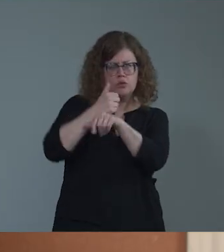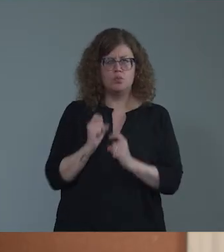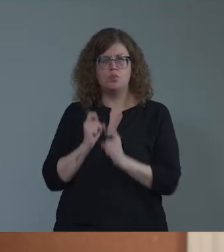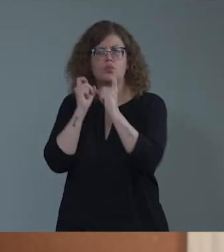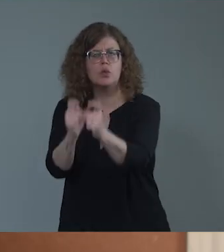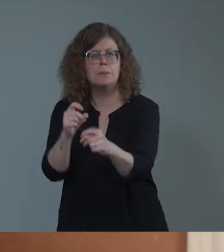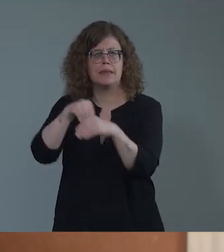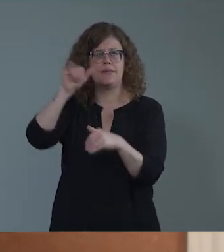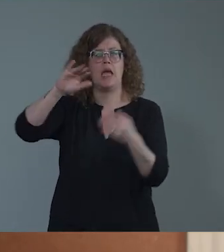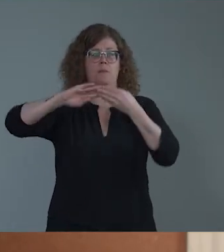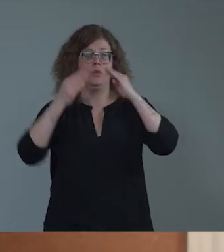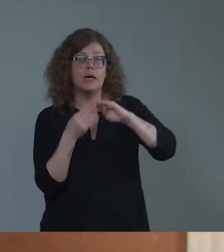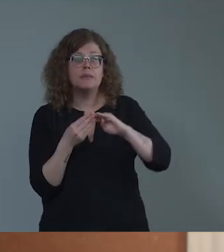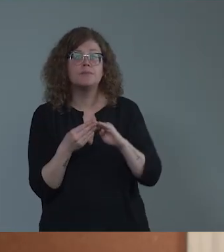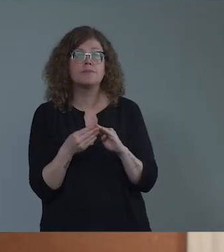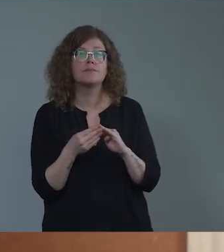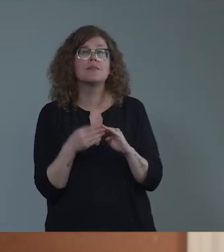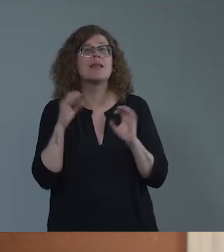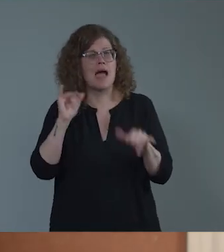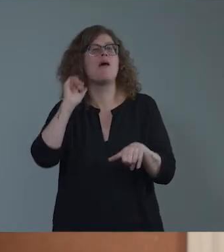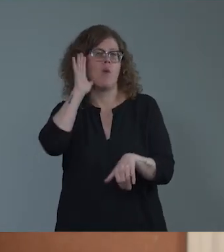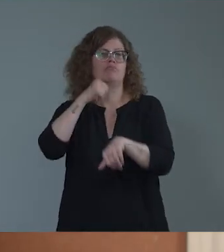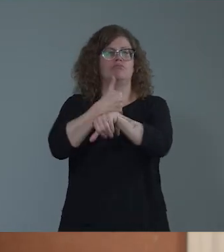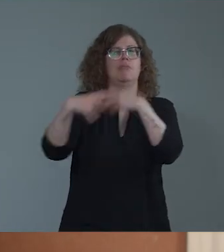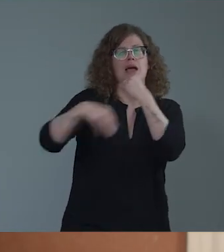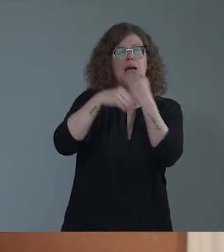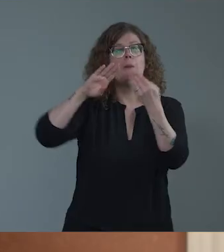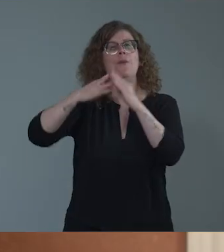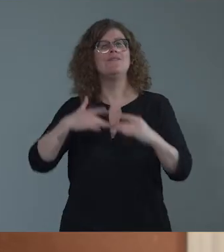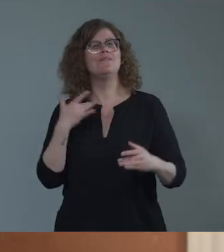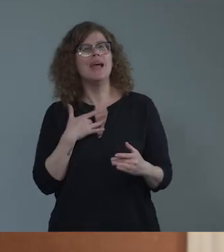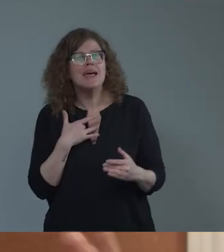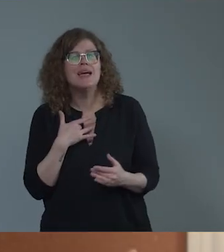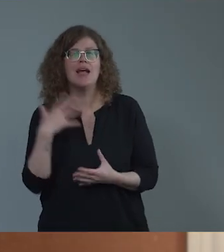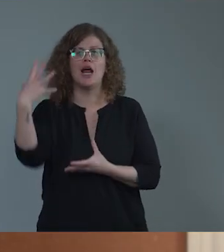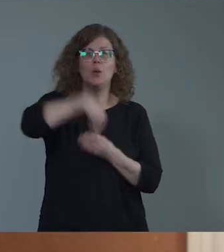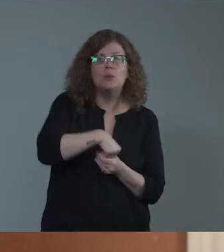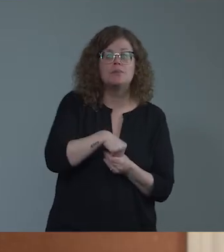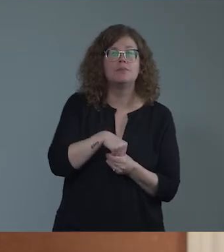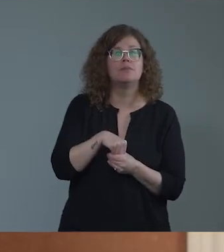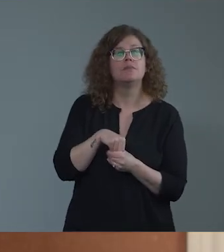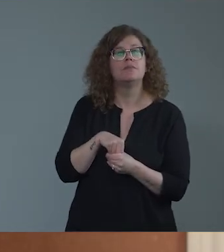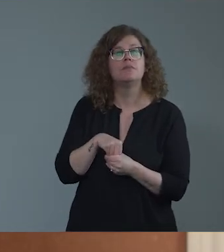In that case, you might do a hyperlocal call, which might be much smaller. Maybe you're just going to do a posting in your newsletter.